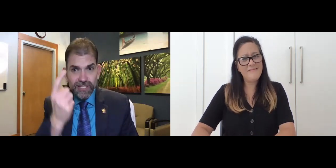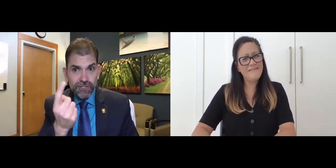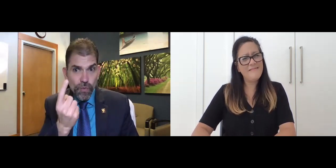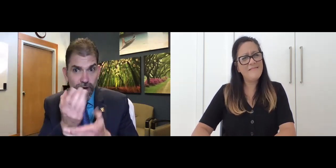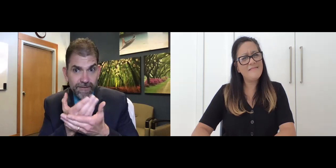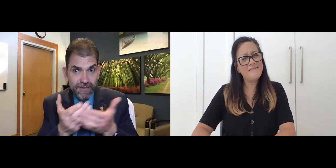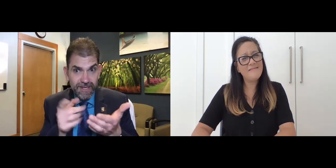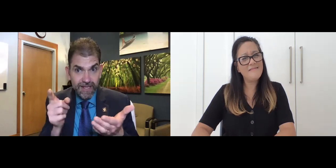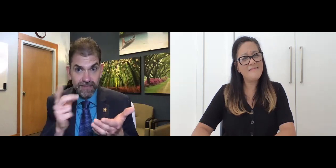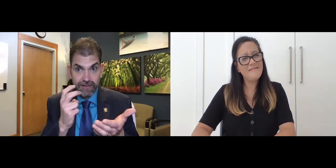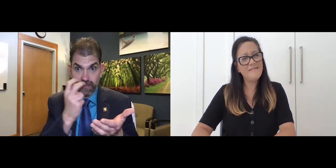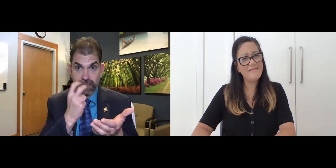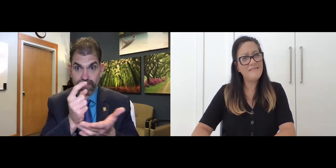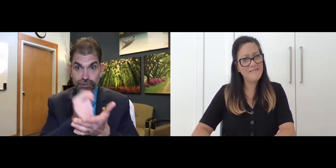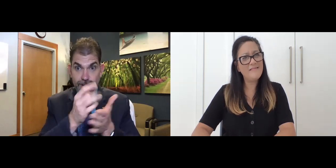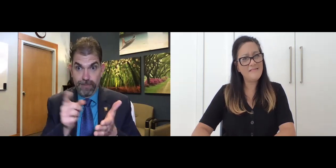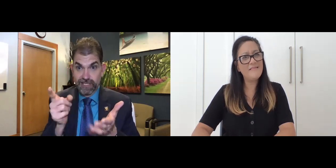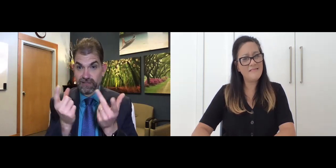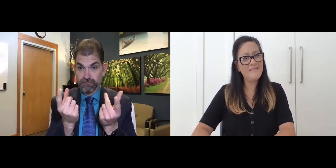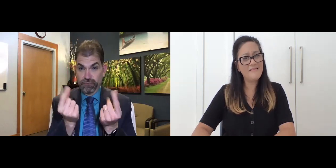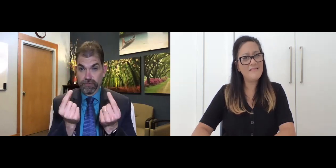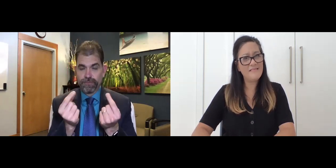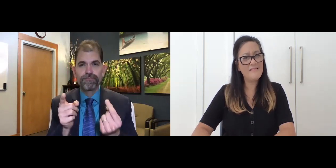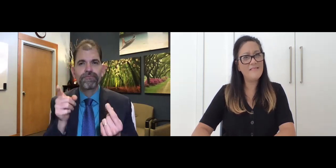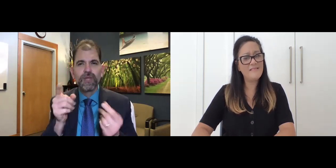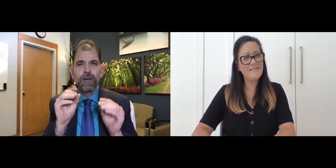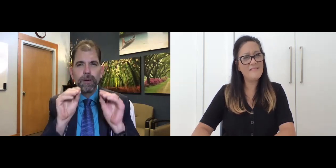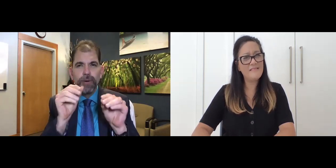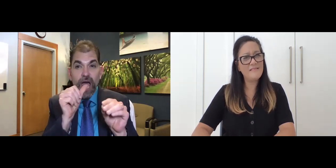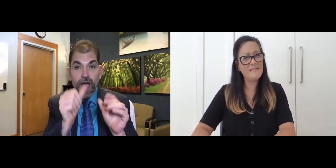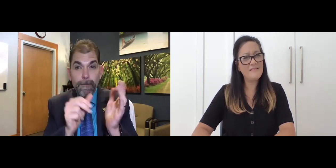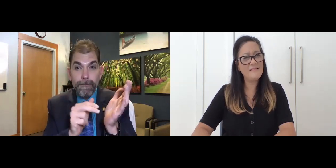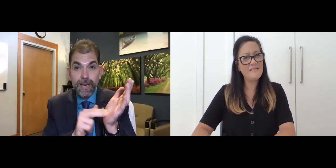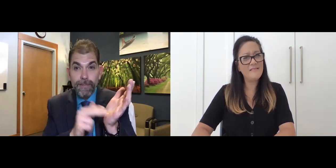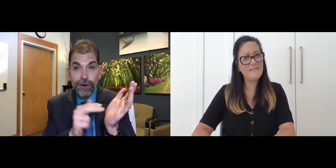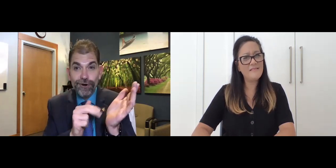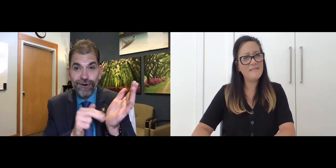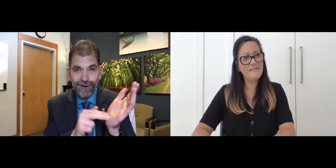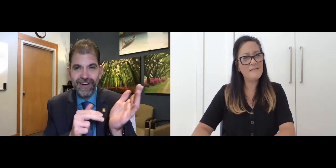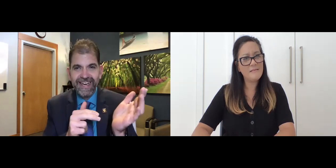three times a week. One of the things a speech therapist did,